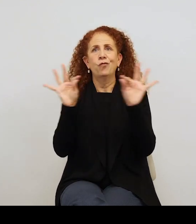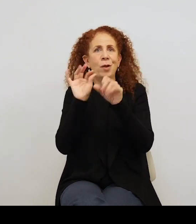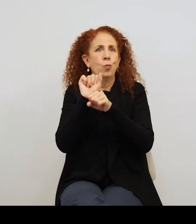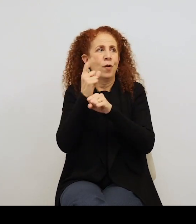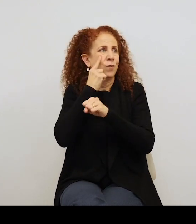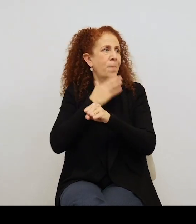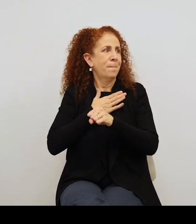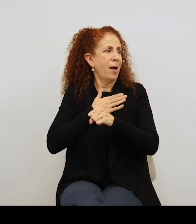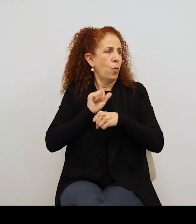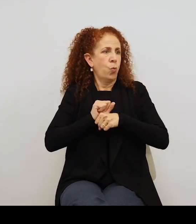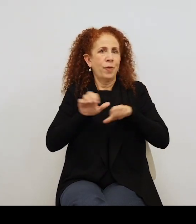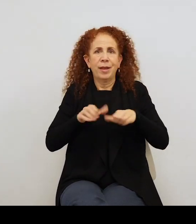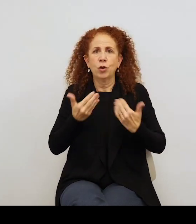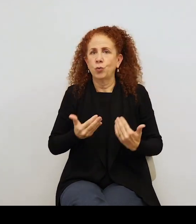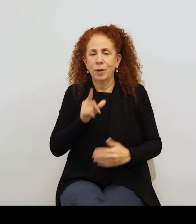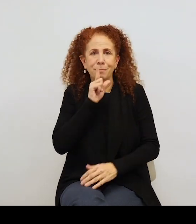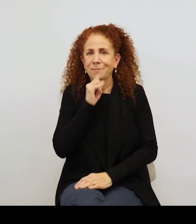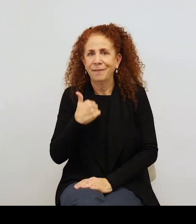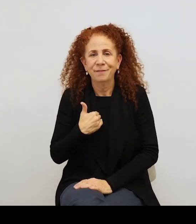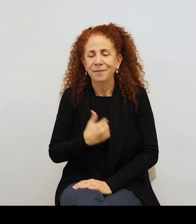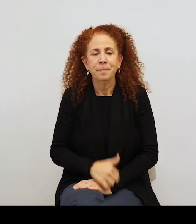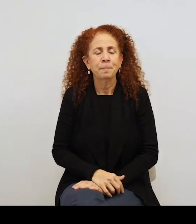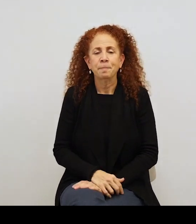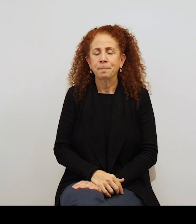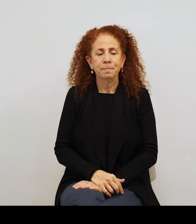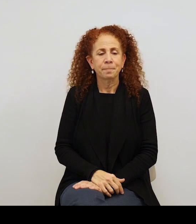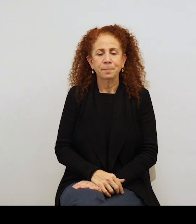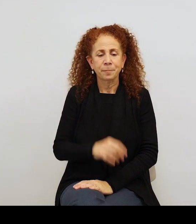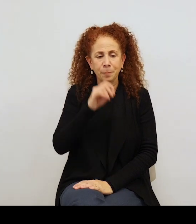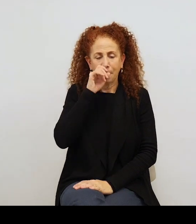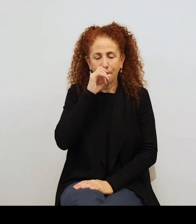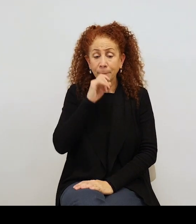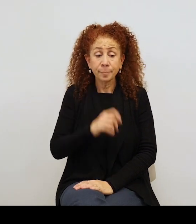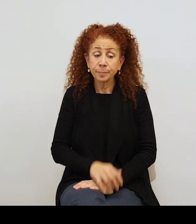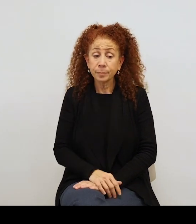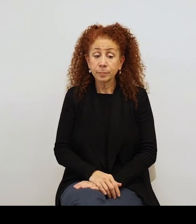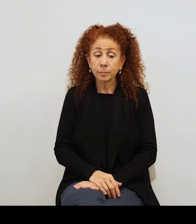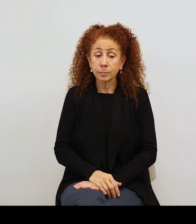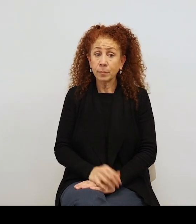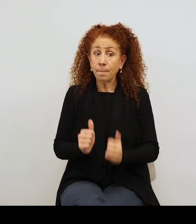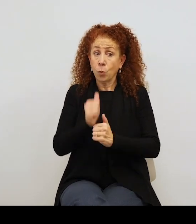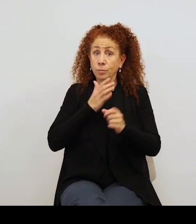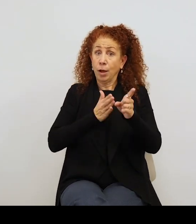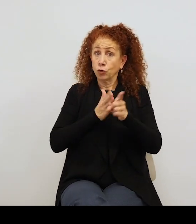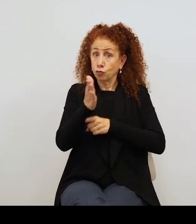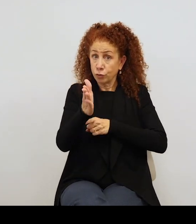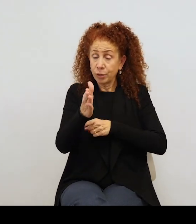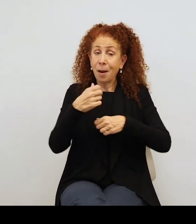that I do now. I've spent much of my career creating nature centers